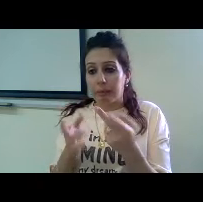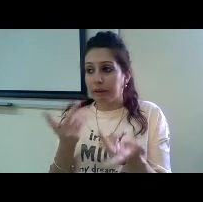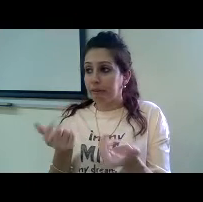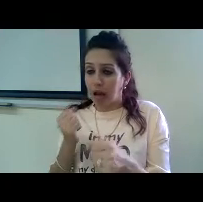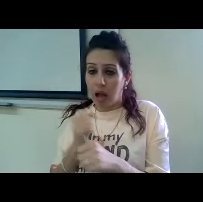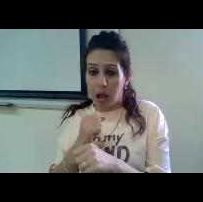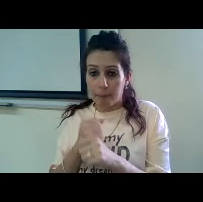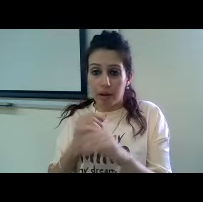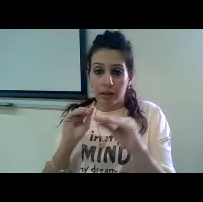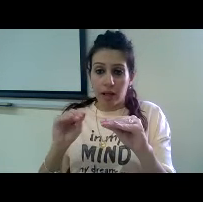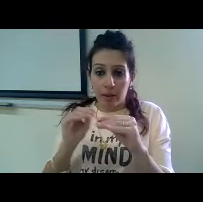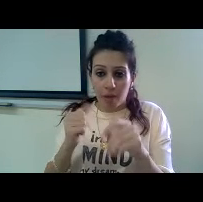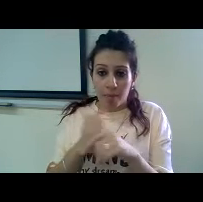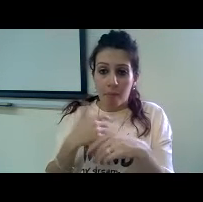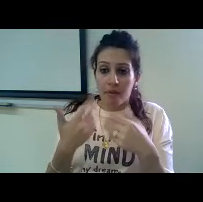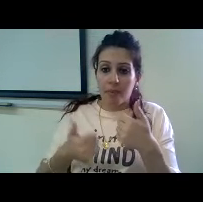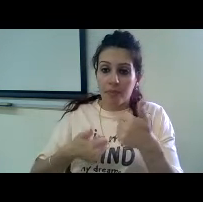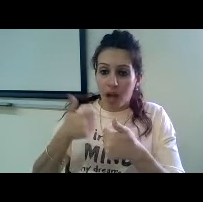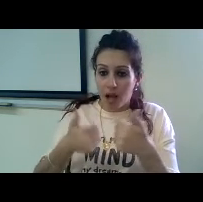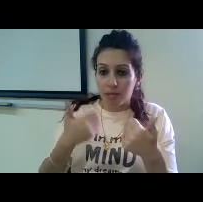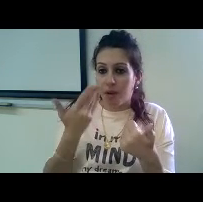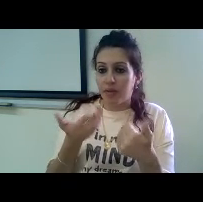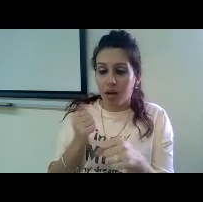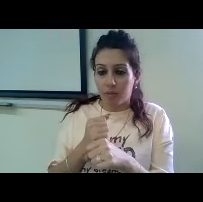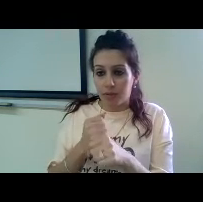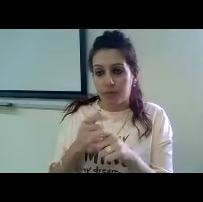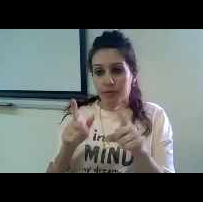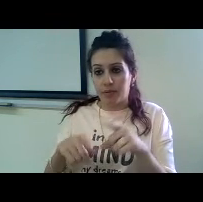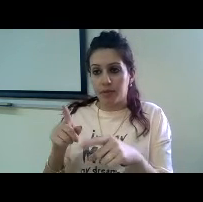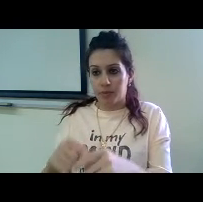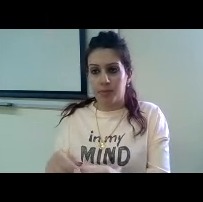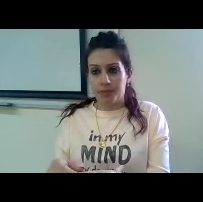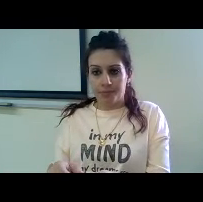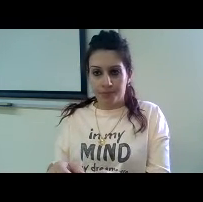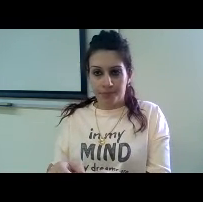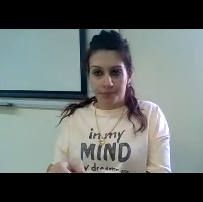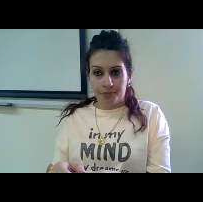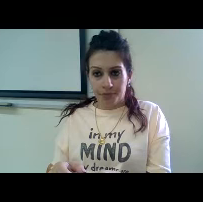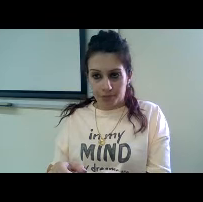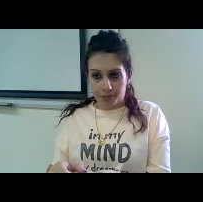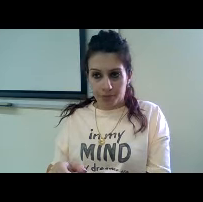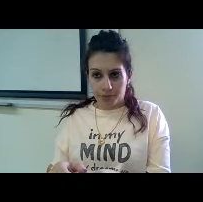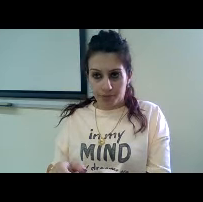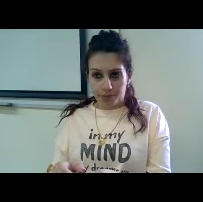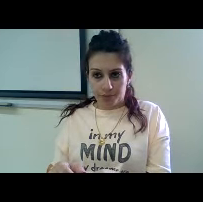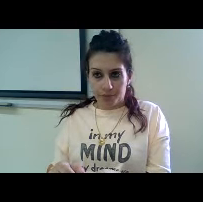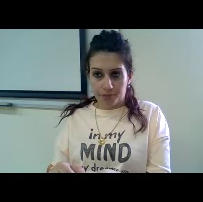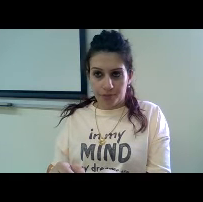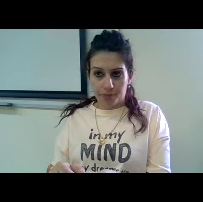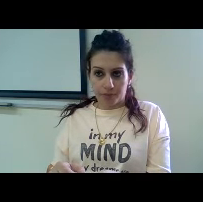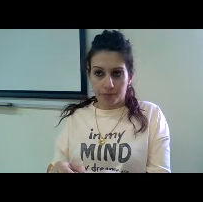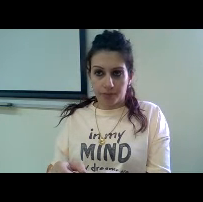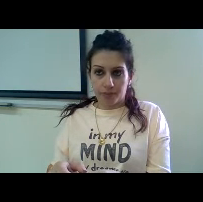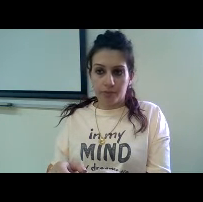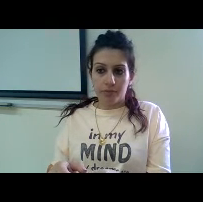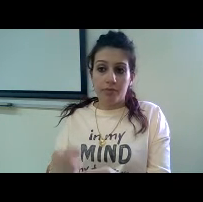suggesting home learning activity for students with disabilities.